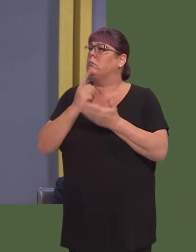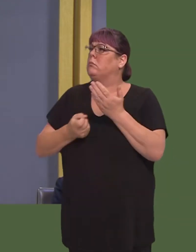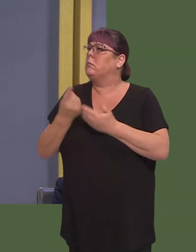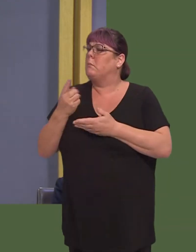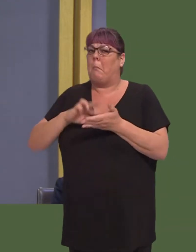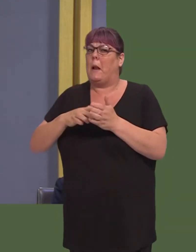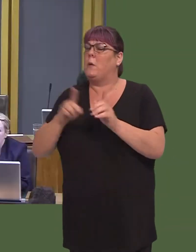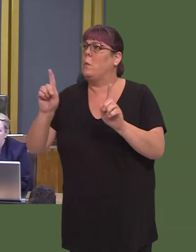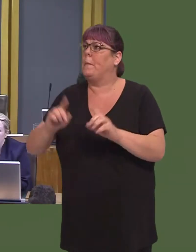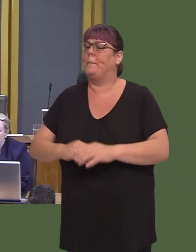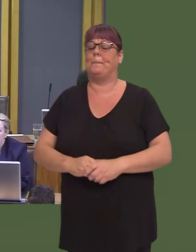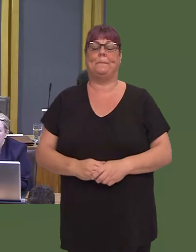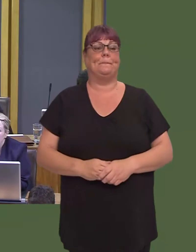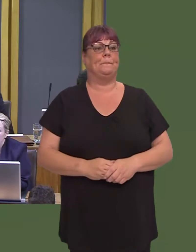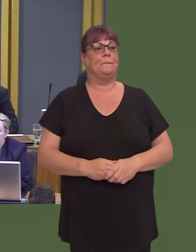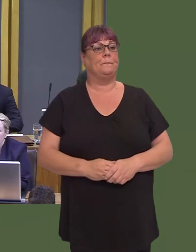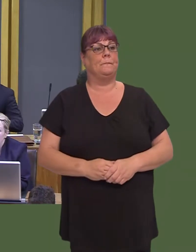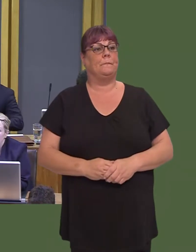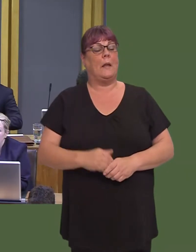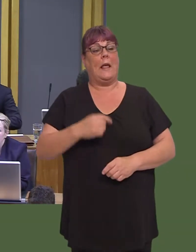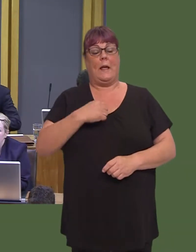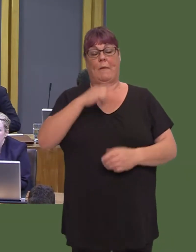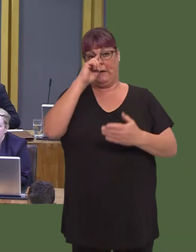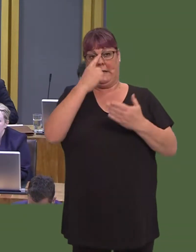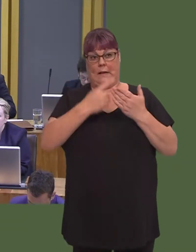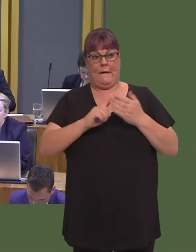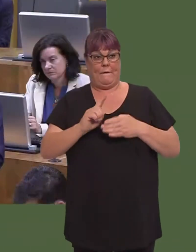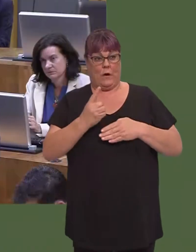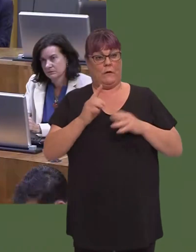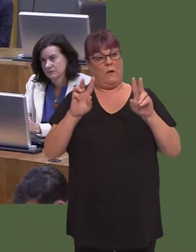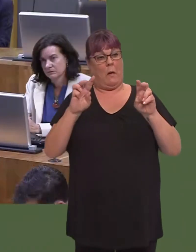is the £200 million wellness village in Llanelli, which, through its innovation promises to